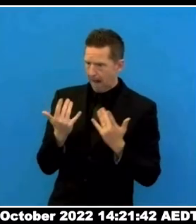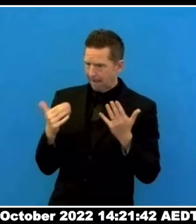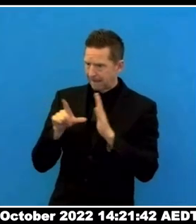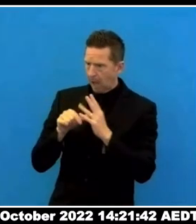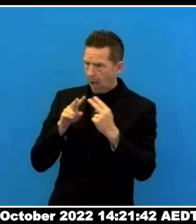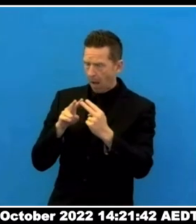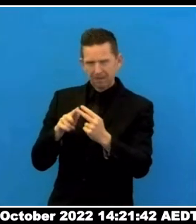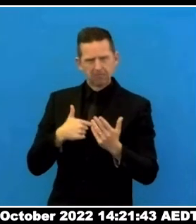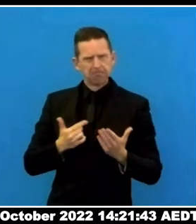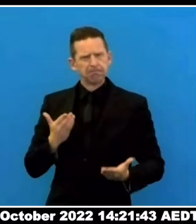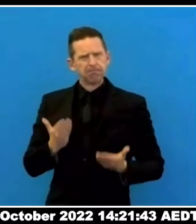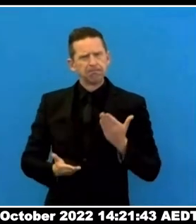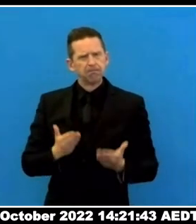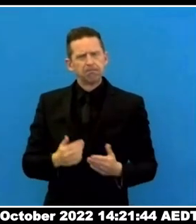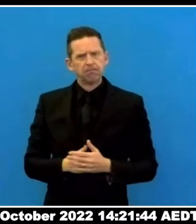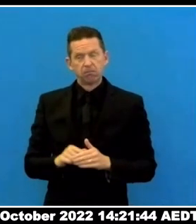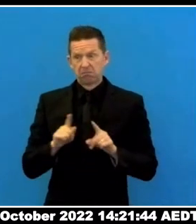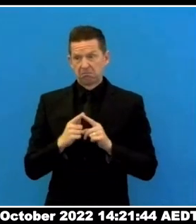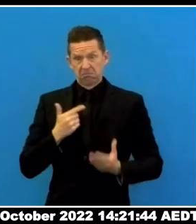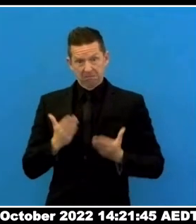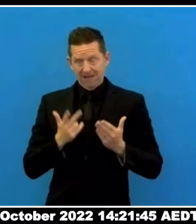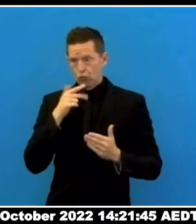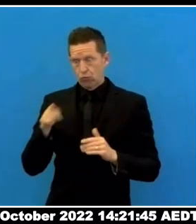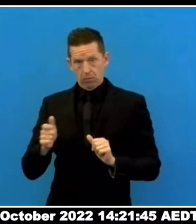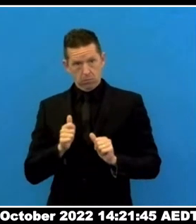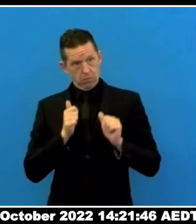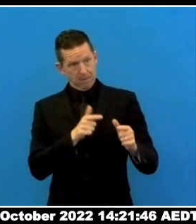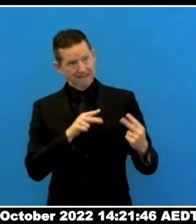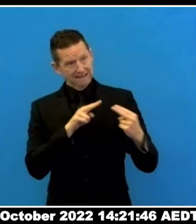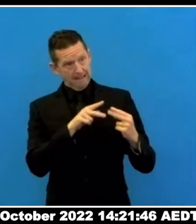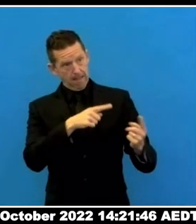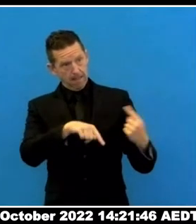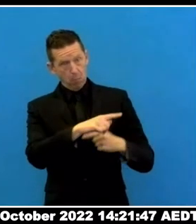I'm also not sure if she sees some of them at her school.